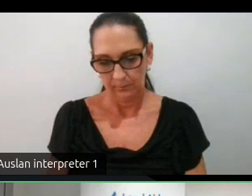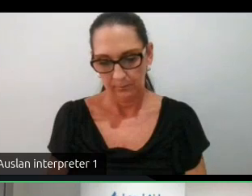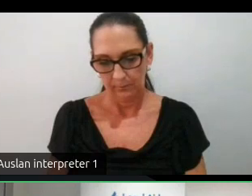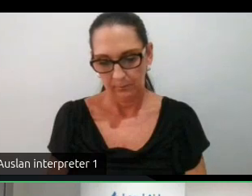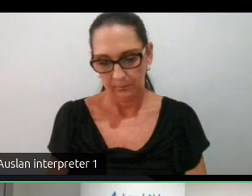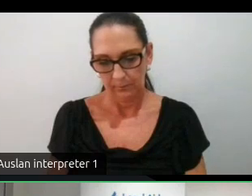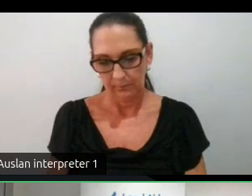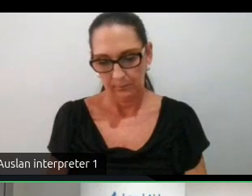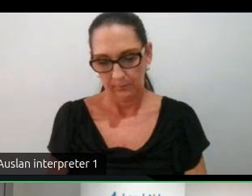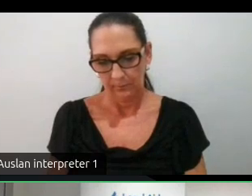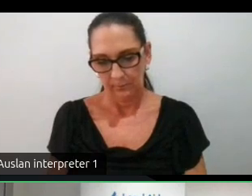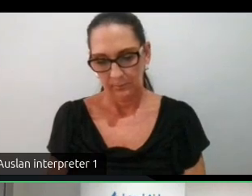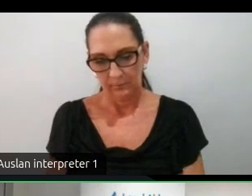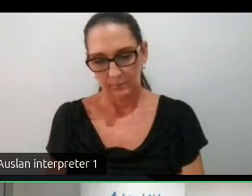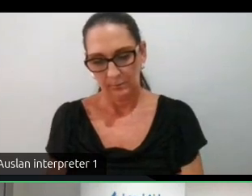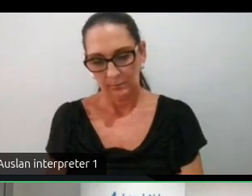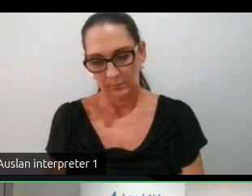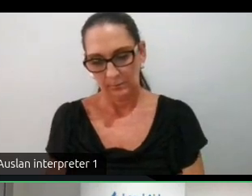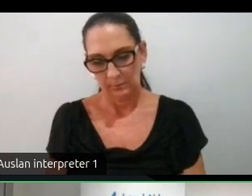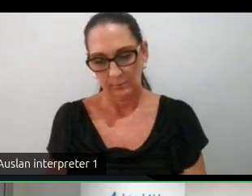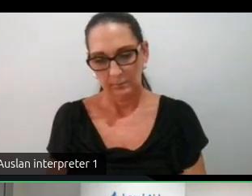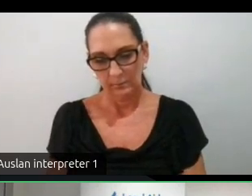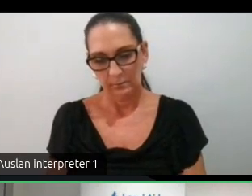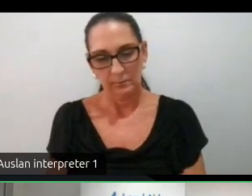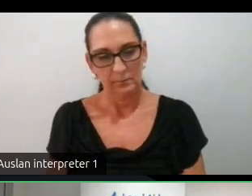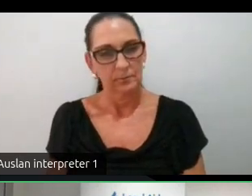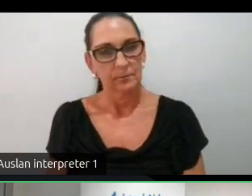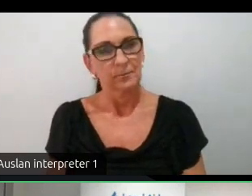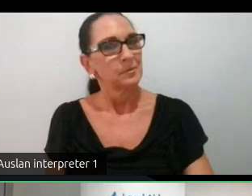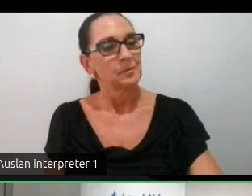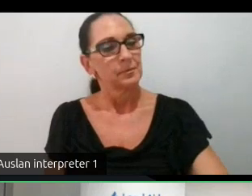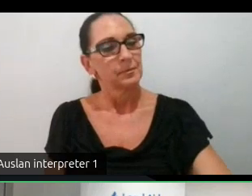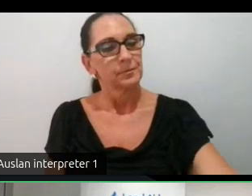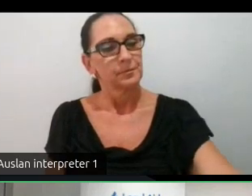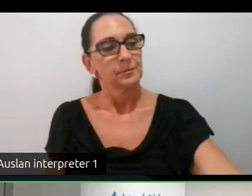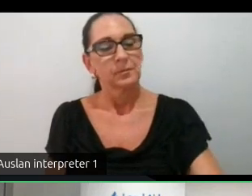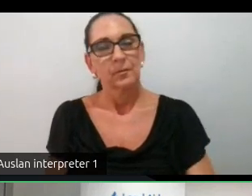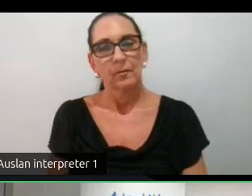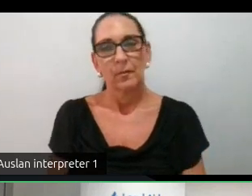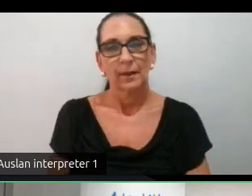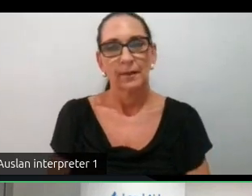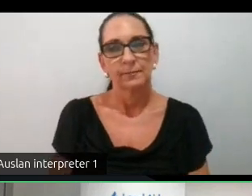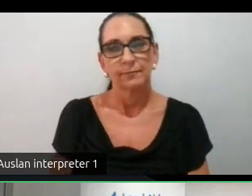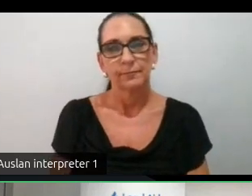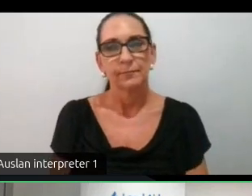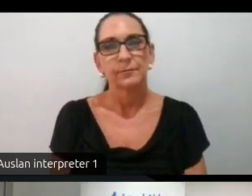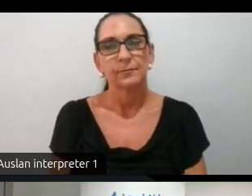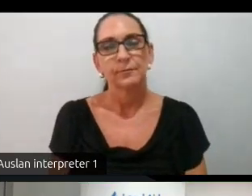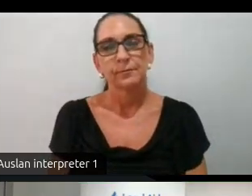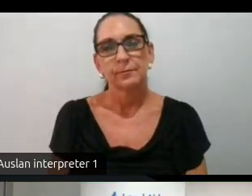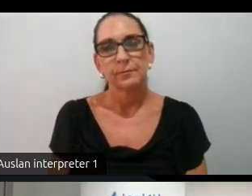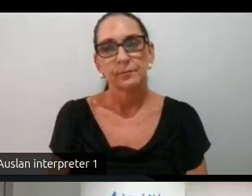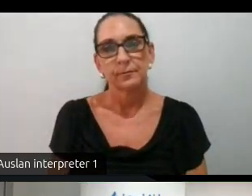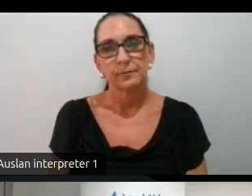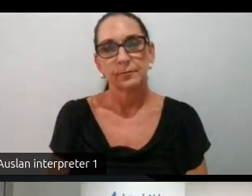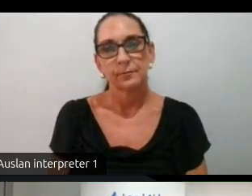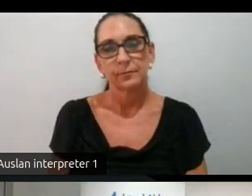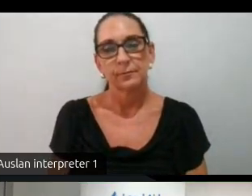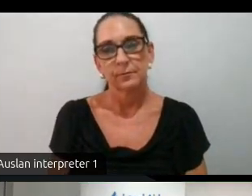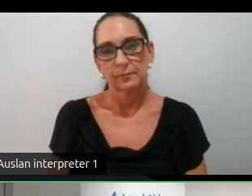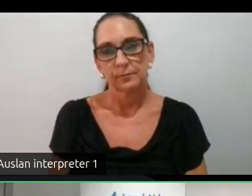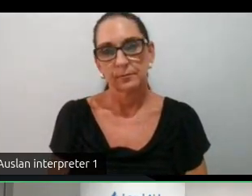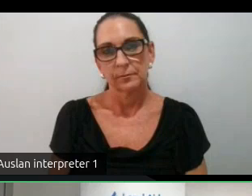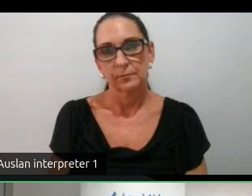experience helping people. I've been impacted by disaster or other people or no experience.